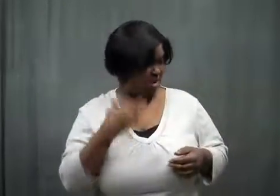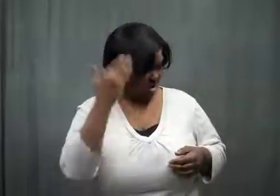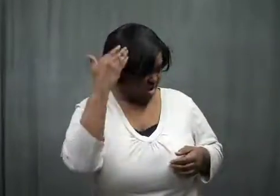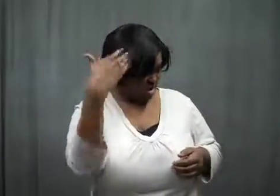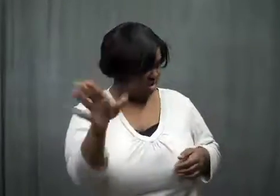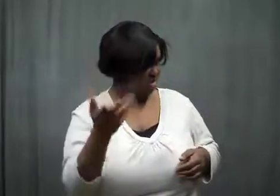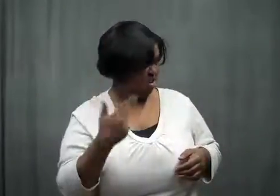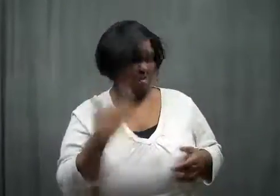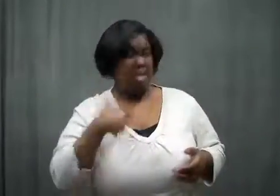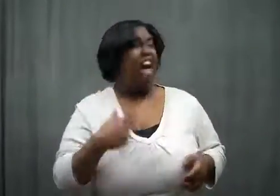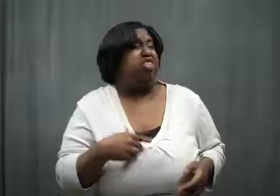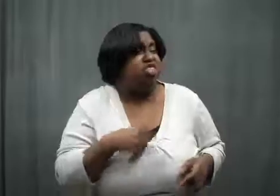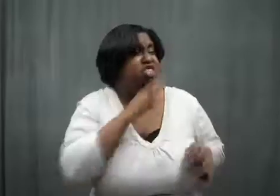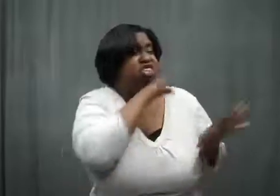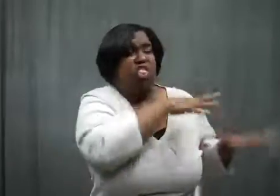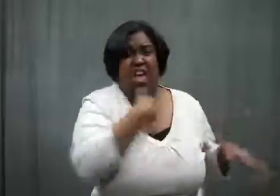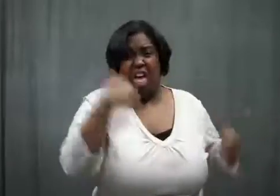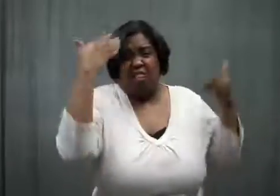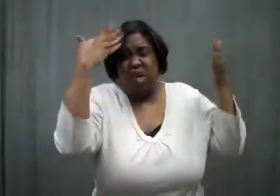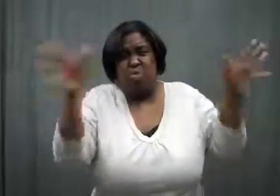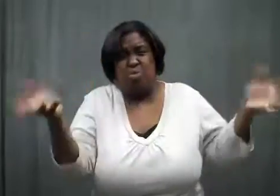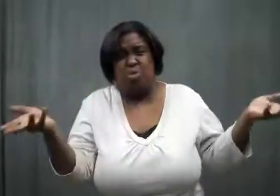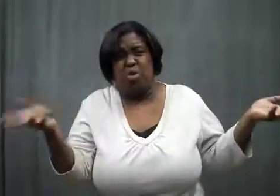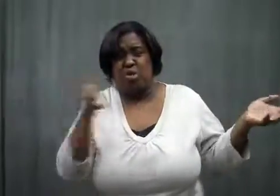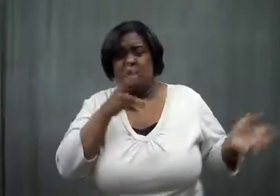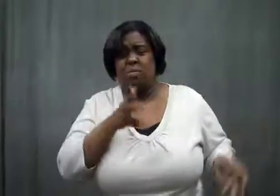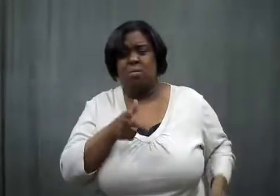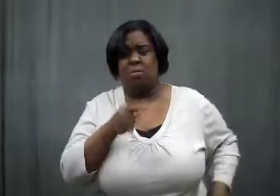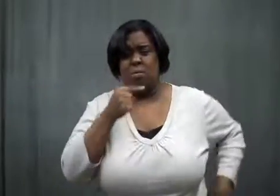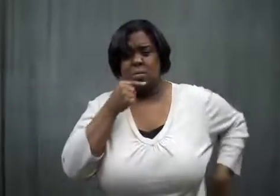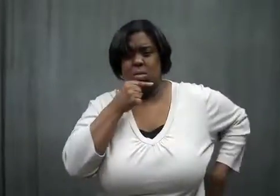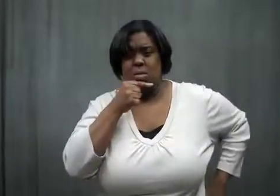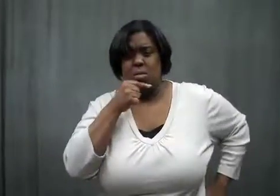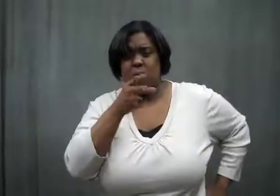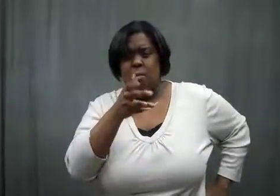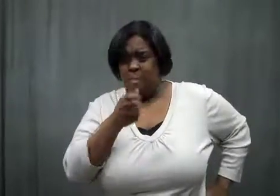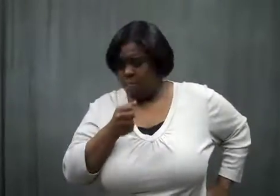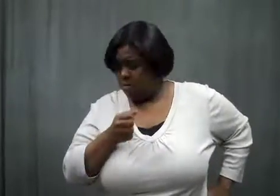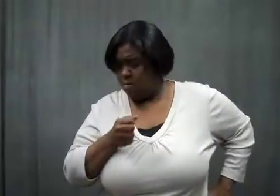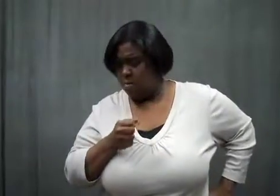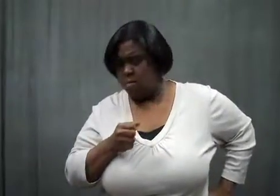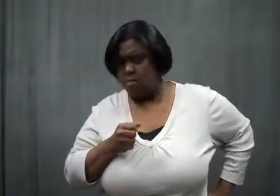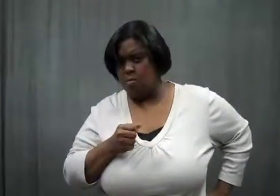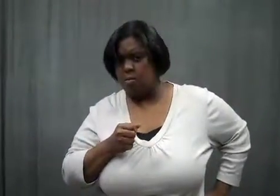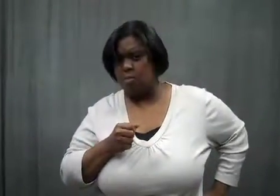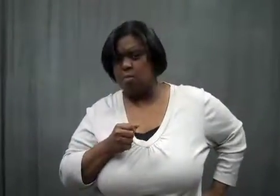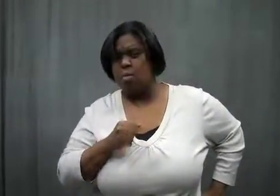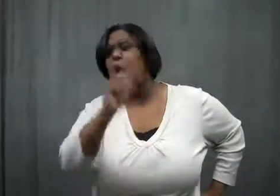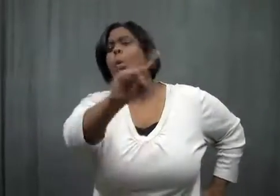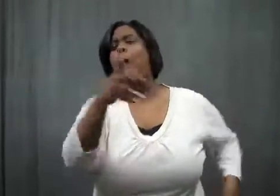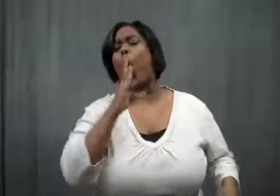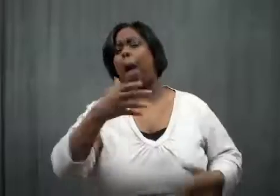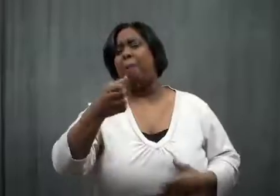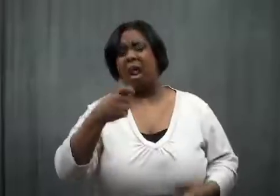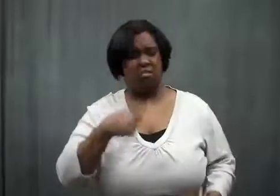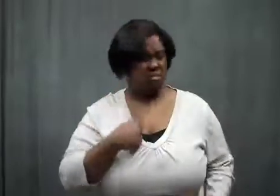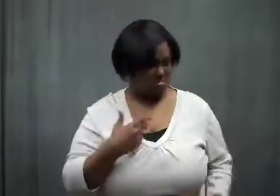I said, "I don't know. Maybe I sneezed on them." She knew I was lying. She asked, "Where's the water bottle?"